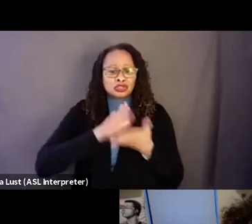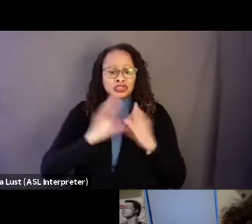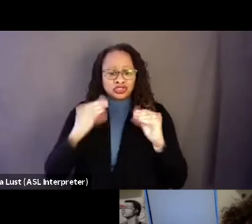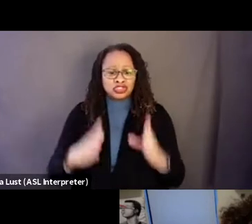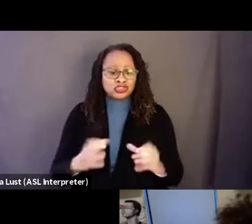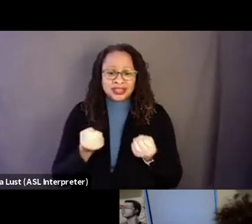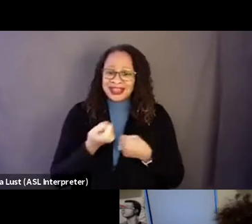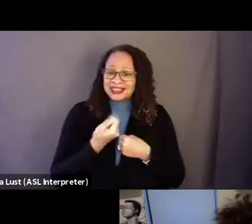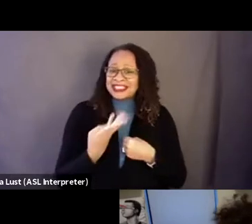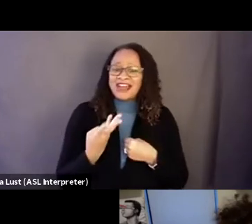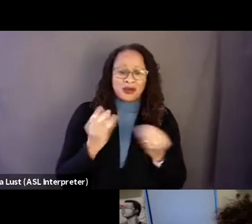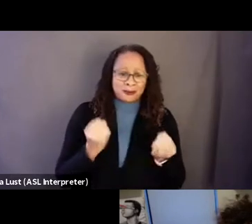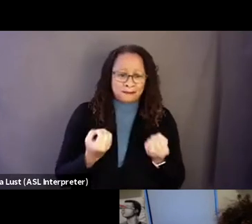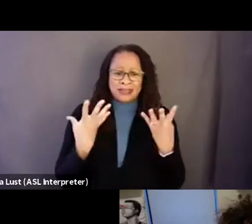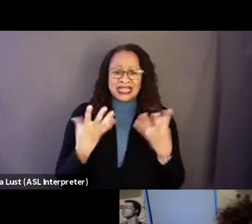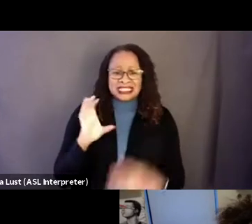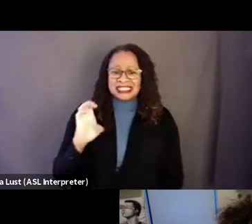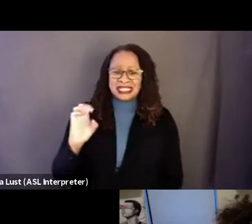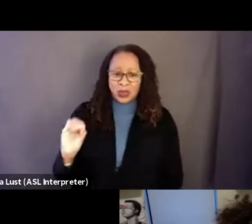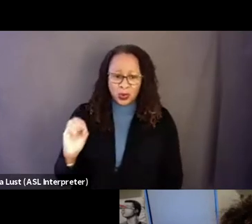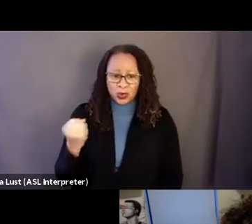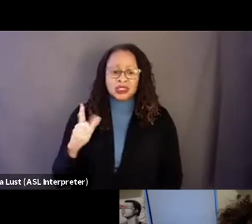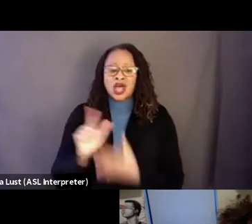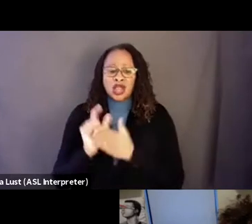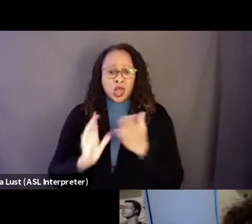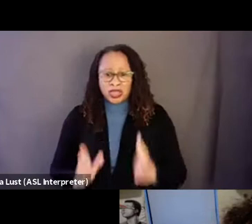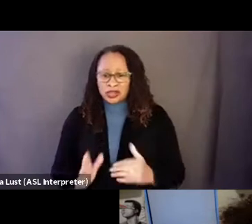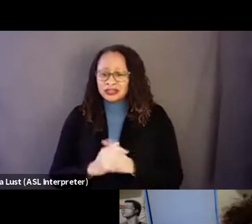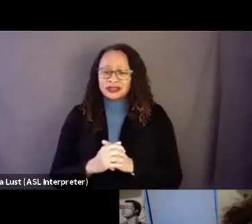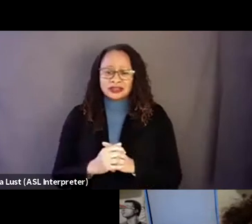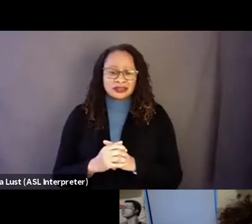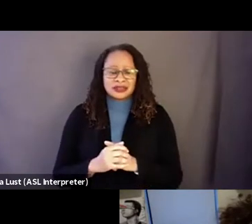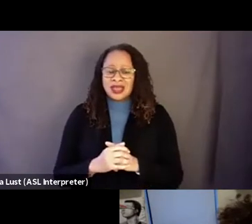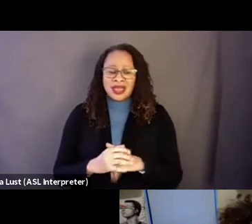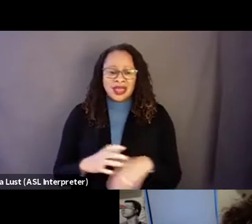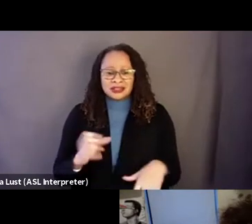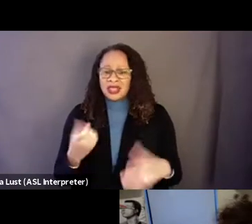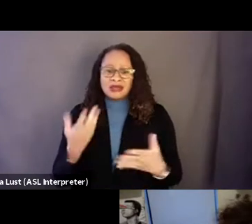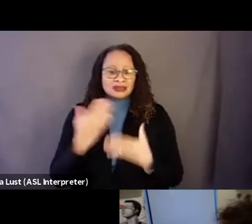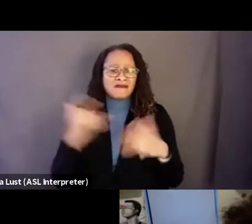There was like six to 10 state representatives. Some of them flew there on a private jet, yeah, I mean...